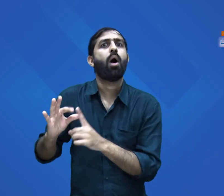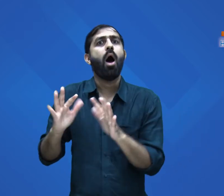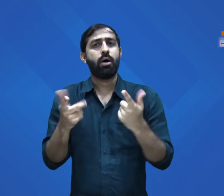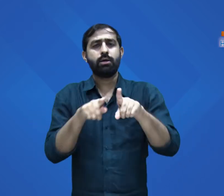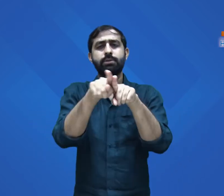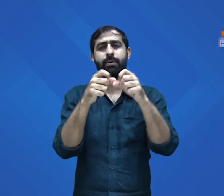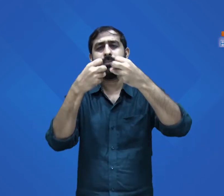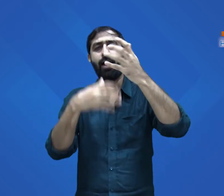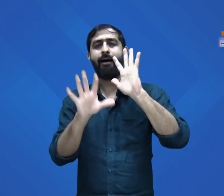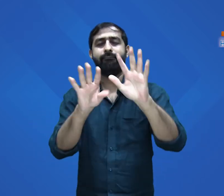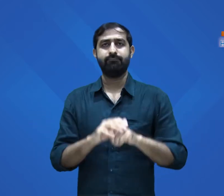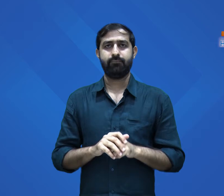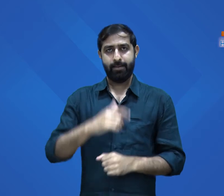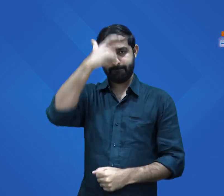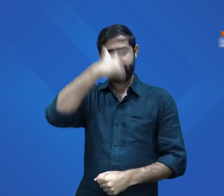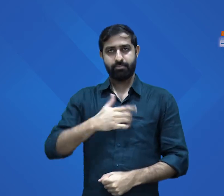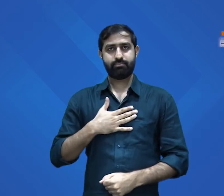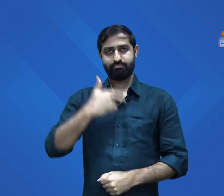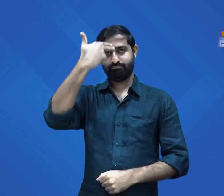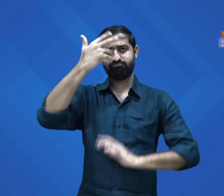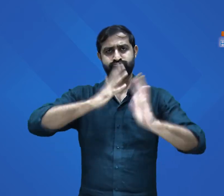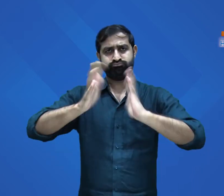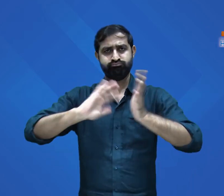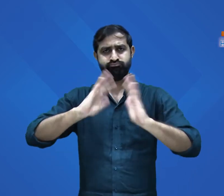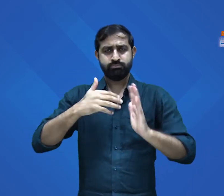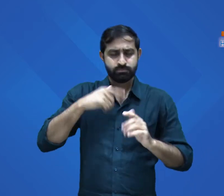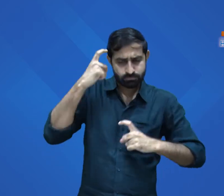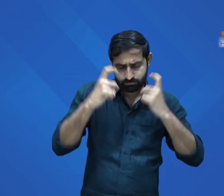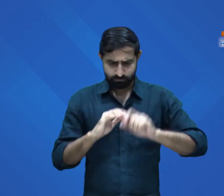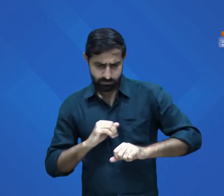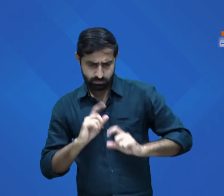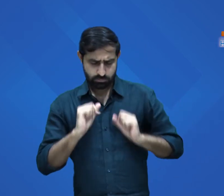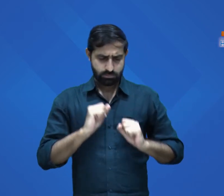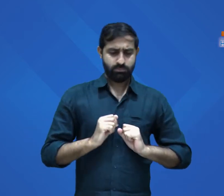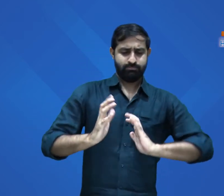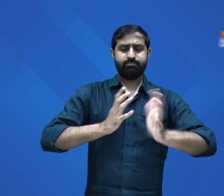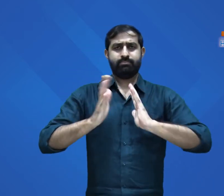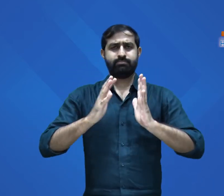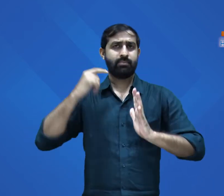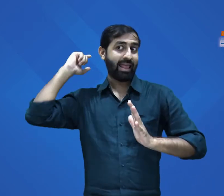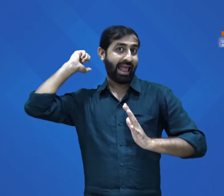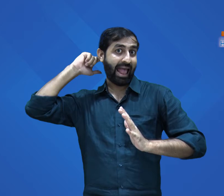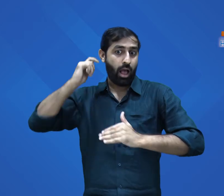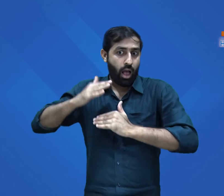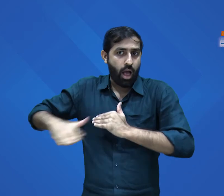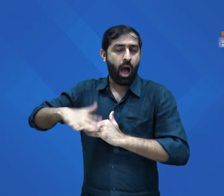Let me give you a few examples. Before recording a video, I think and clear the concept of a subject which is to be recorded.